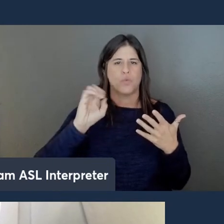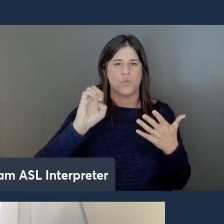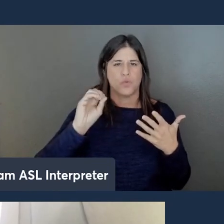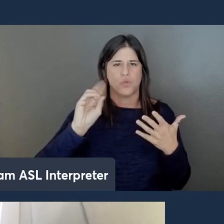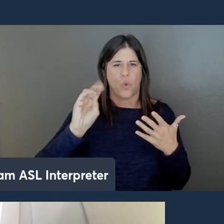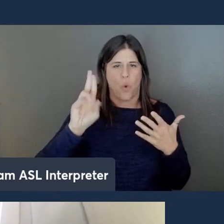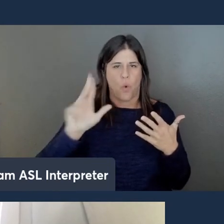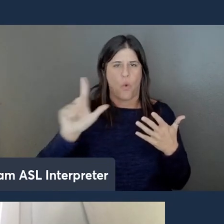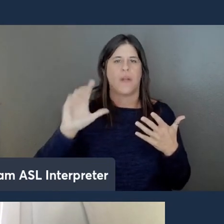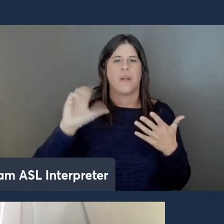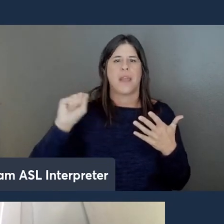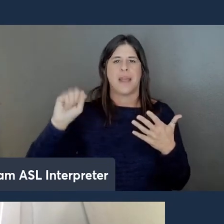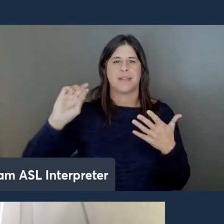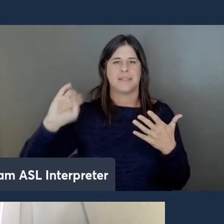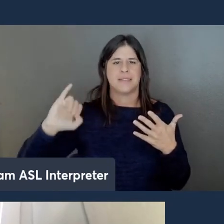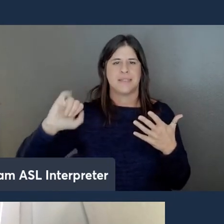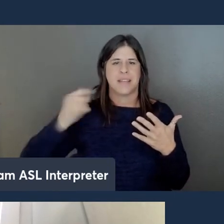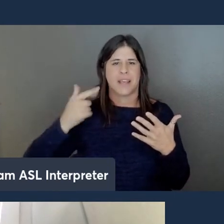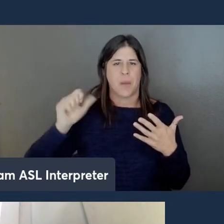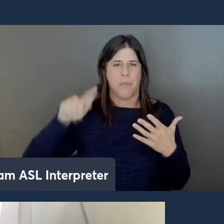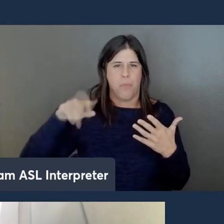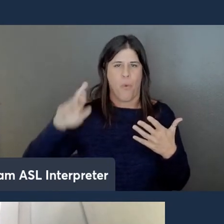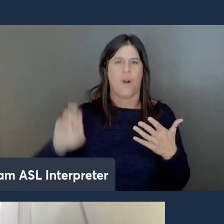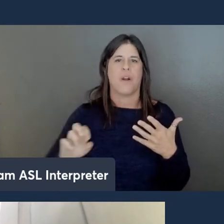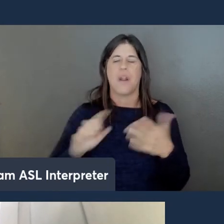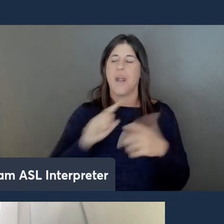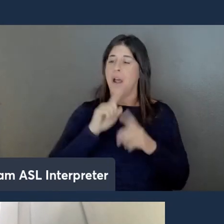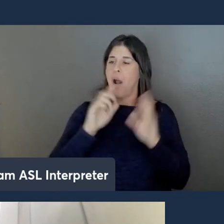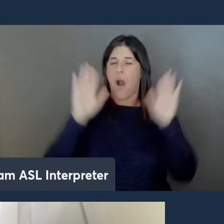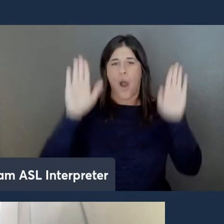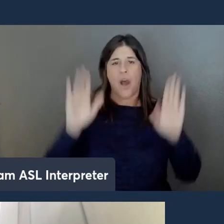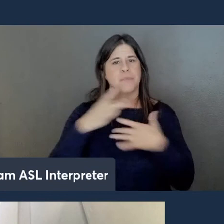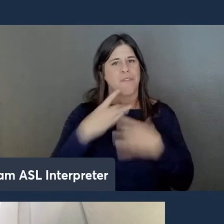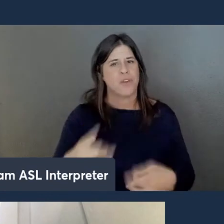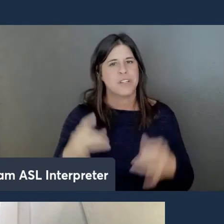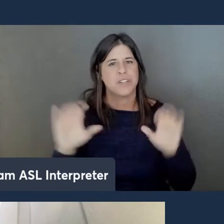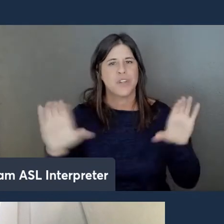So if you are interested in running ARM-based instances with some GPUs on them,